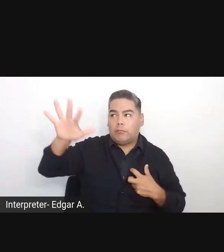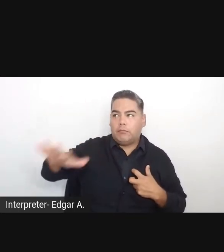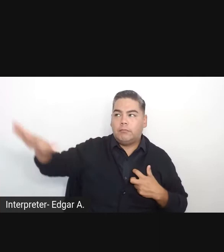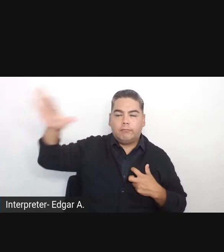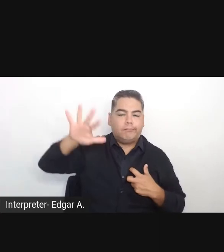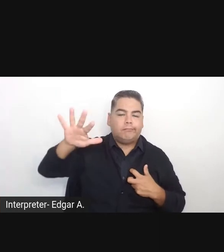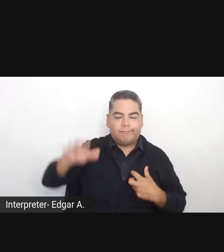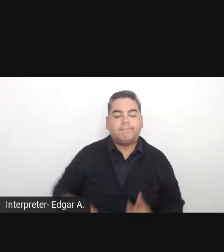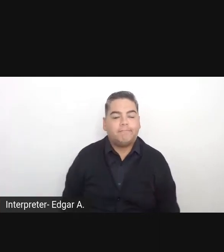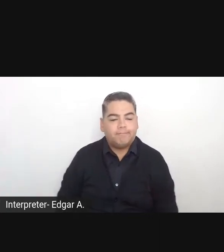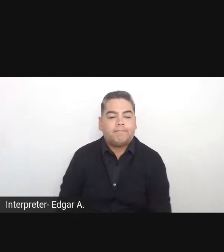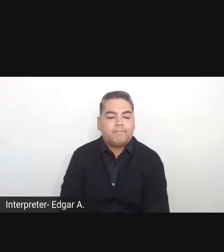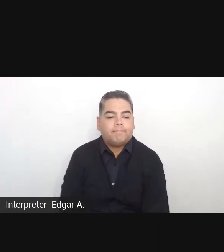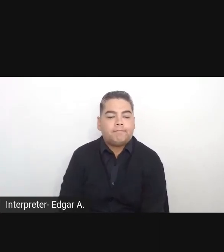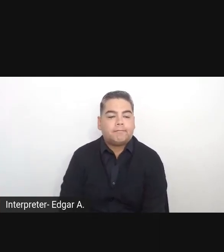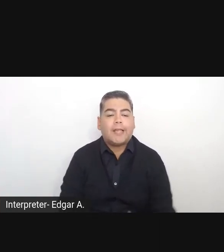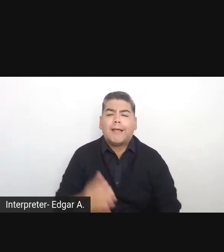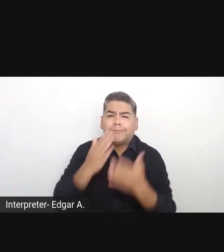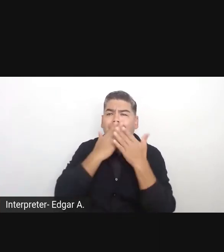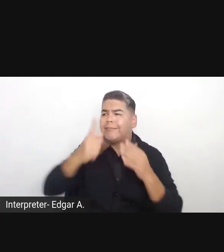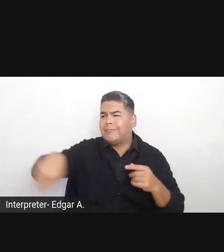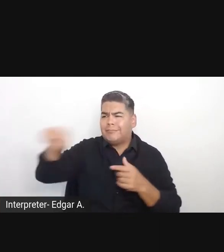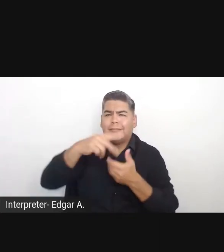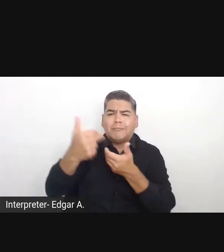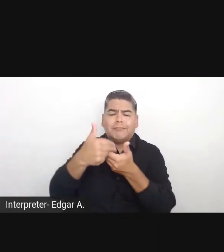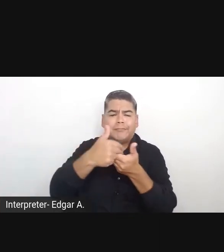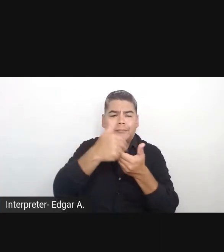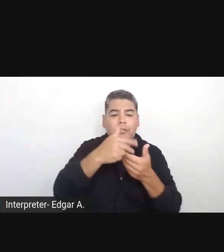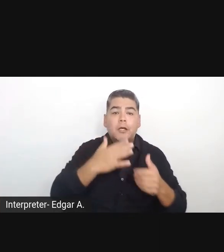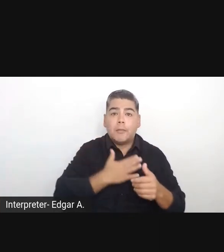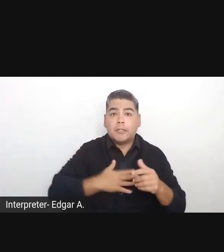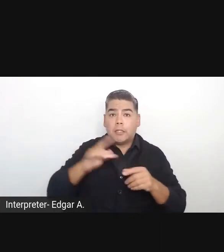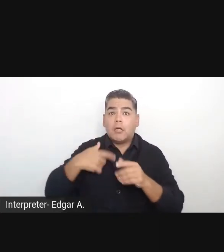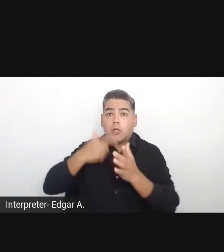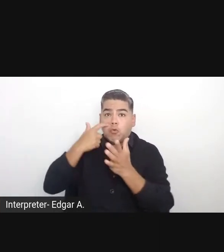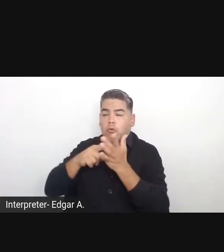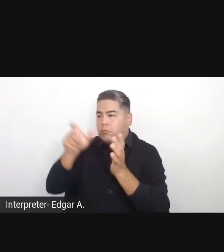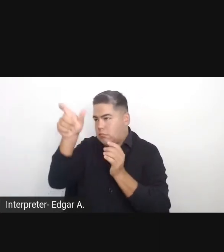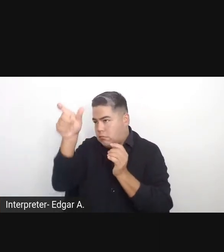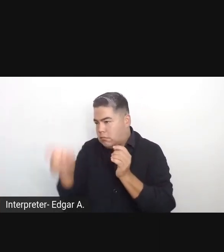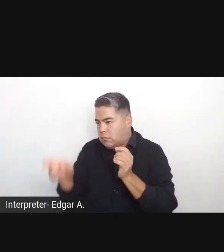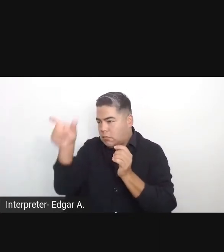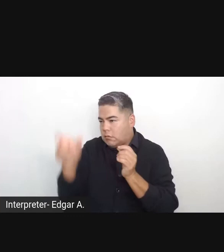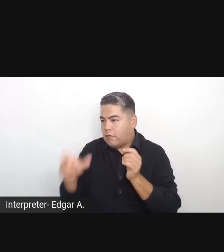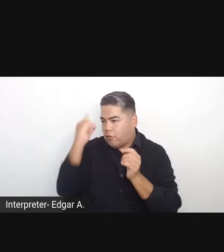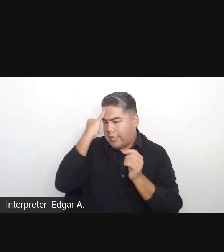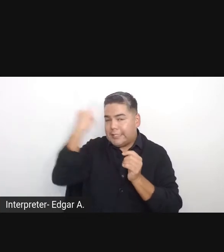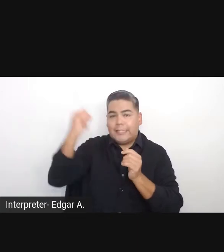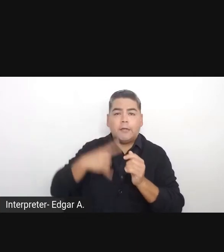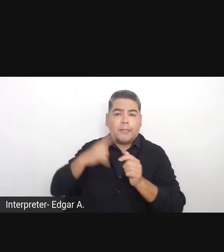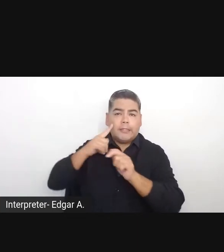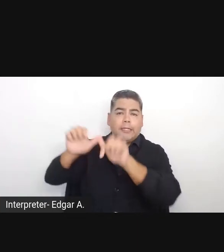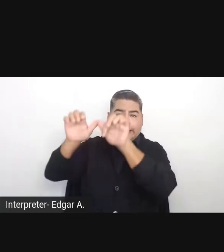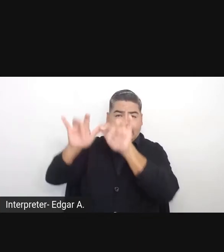Please use the ideas section to chat with other attendees. Now I'll turn it over to Rian.